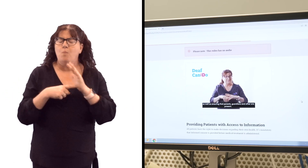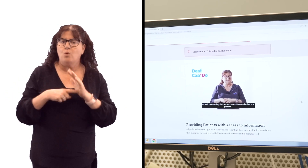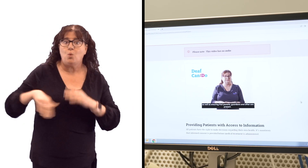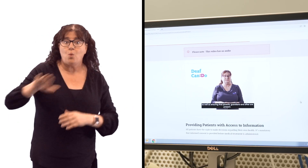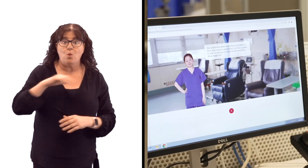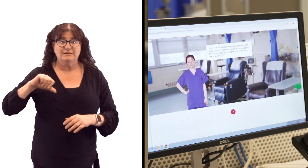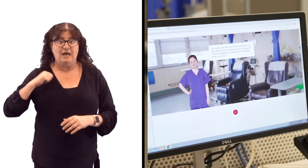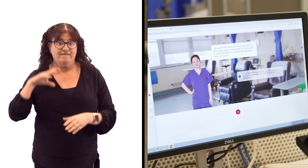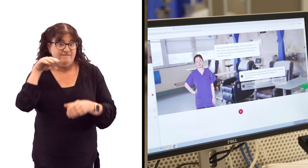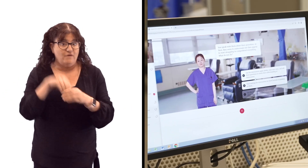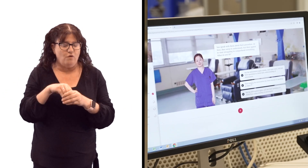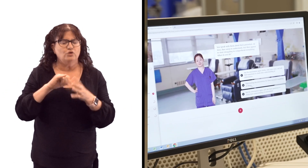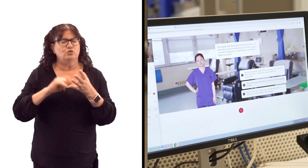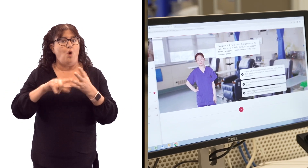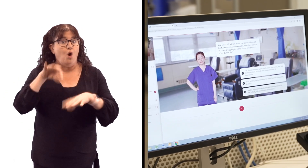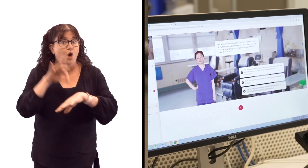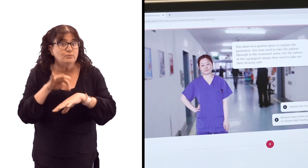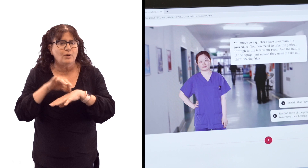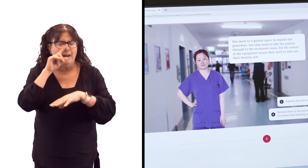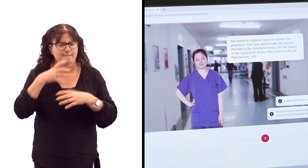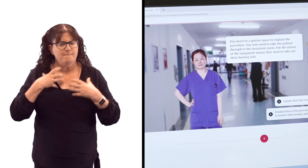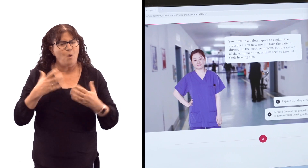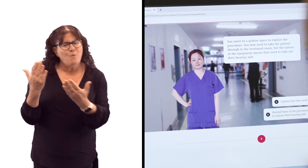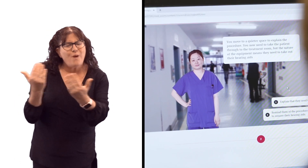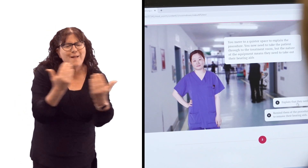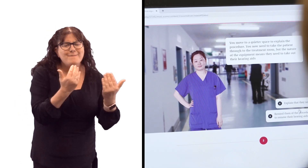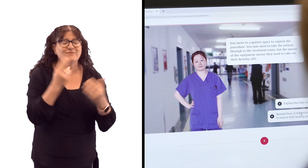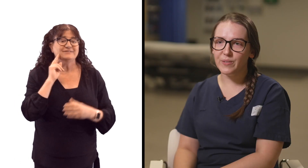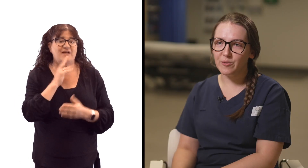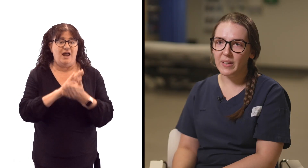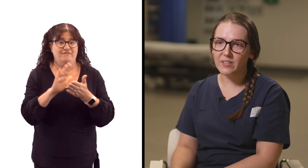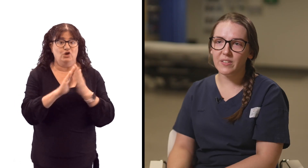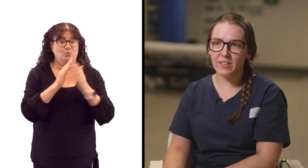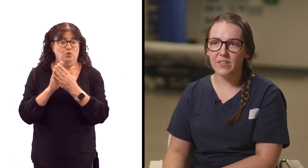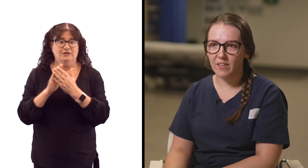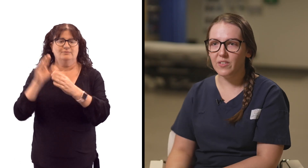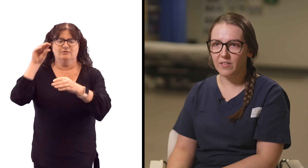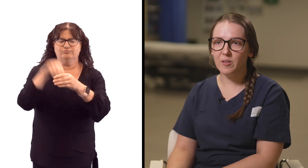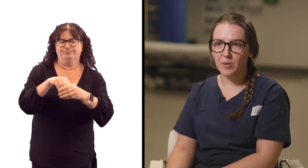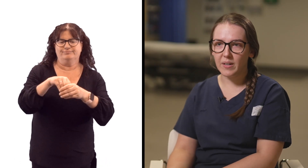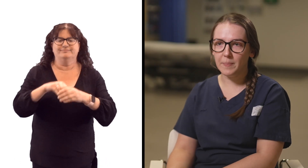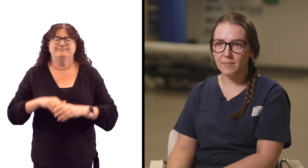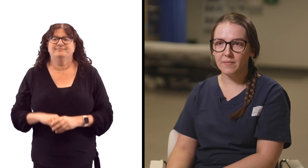It's essential for all of our staff to get involved and make our hospitals a more welcoming and inclusive place for the deaf and hard of hearing community.